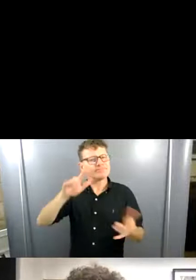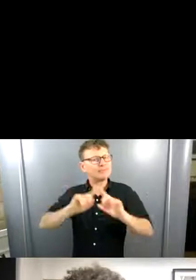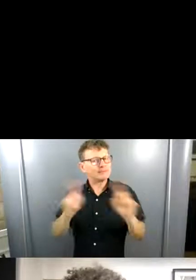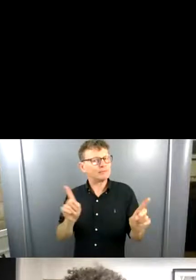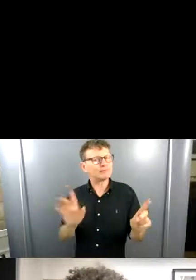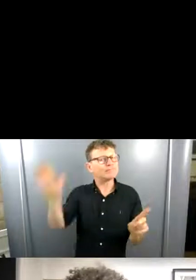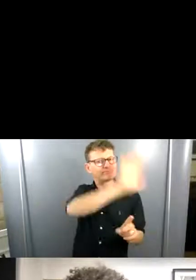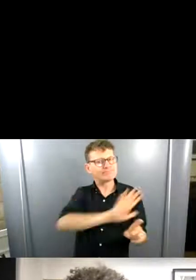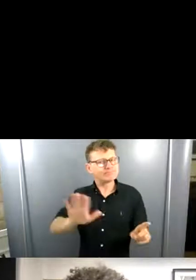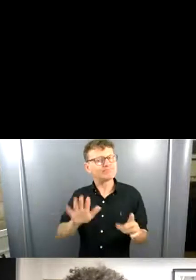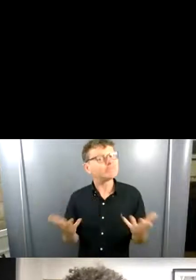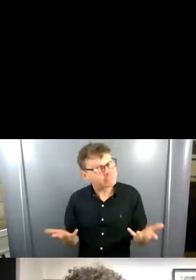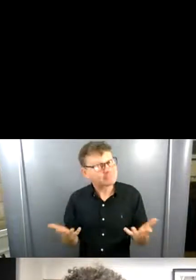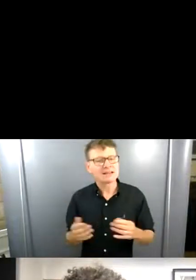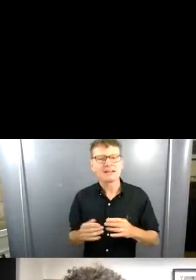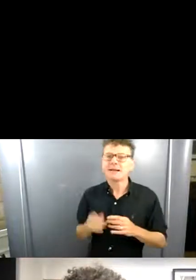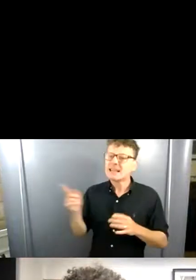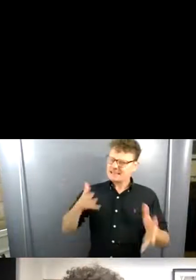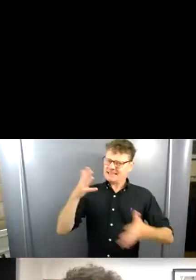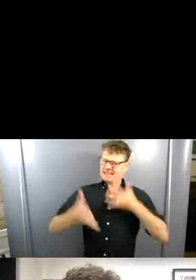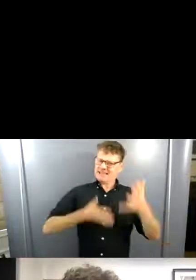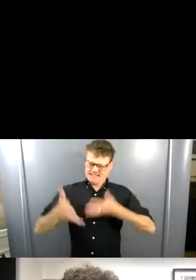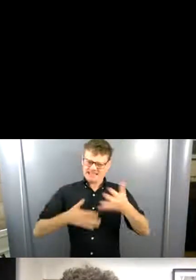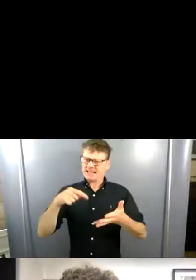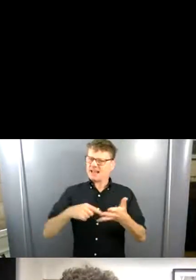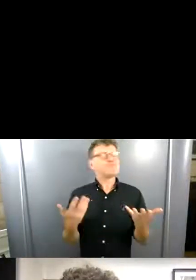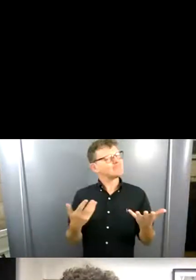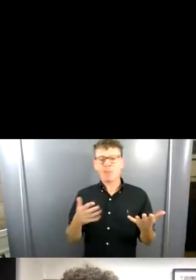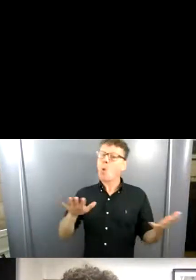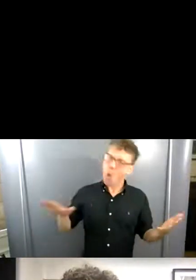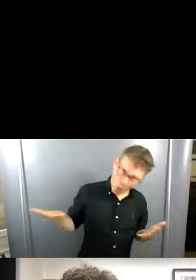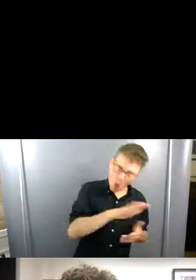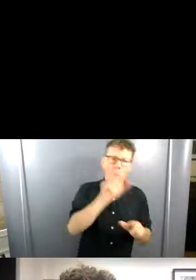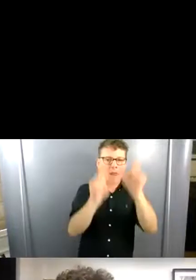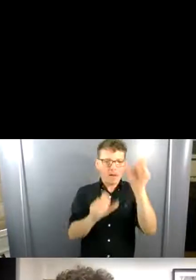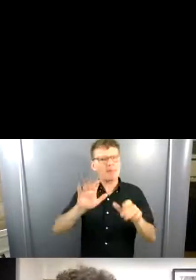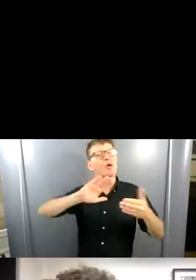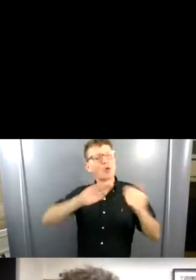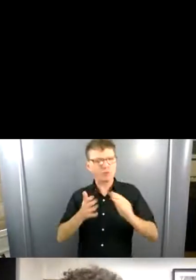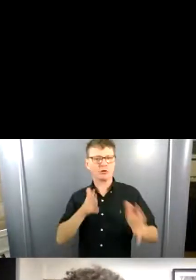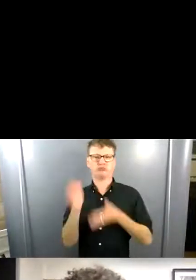the sign language which is spoken is used by the whole community hearing or not with or